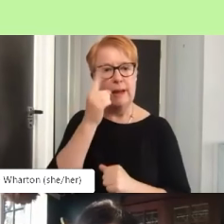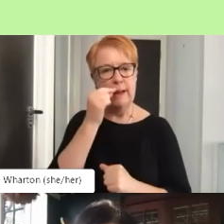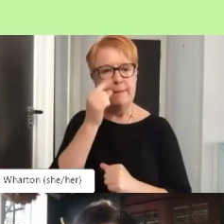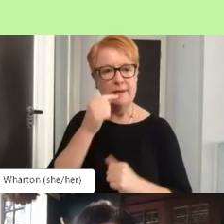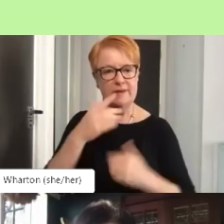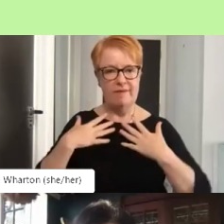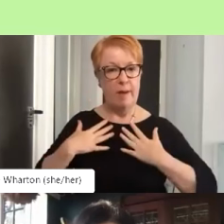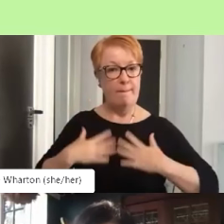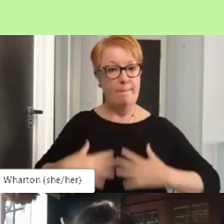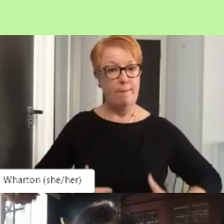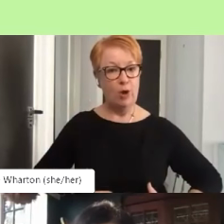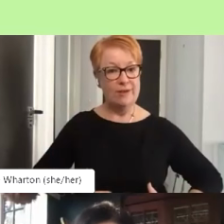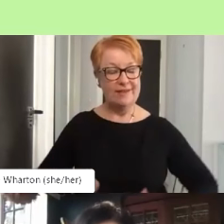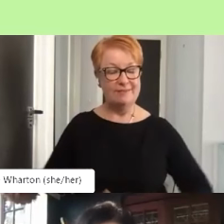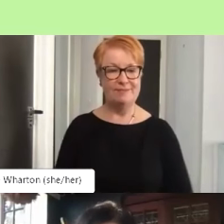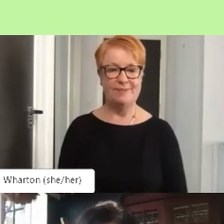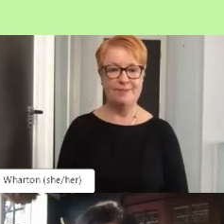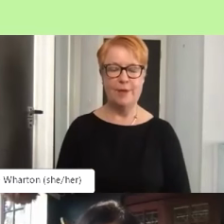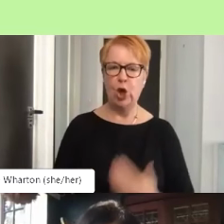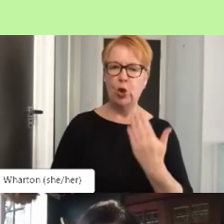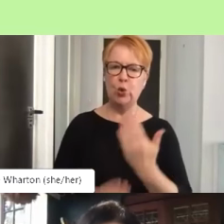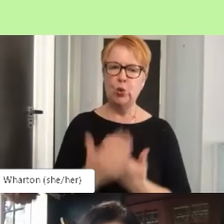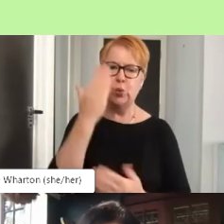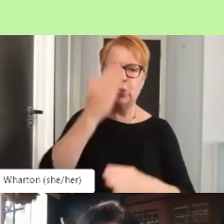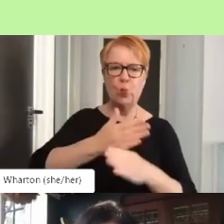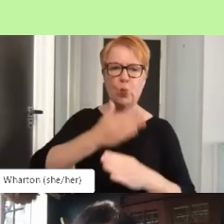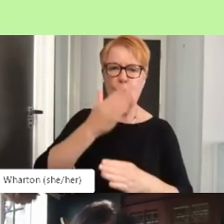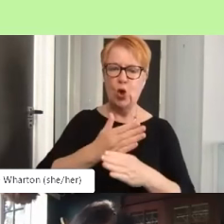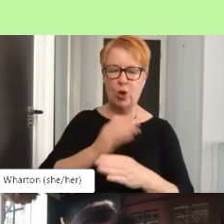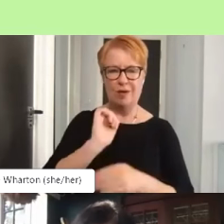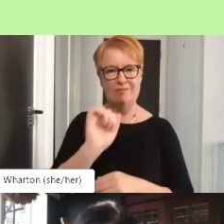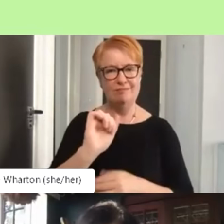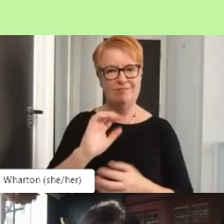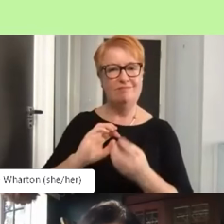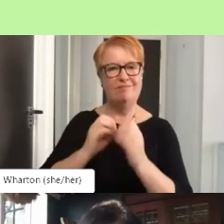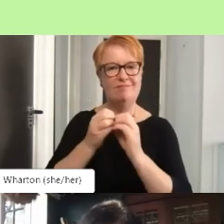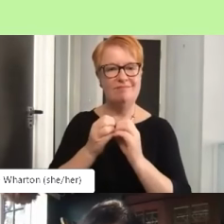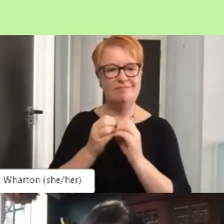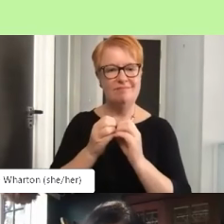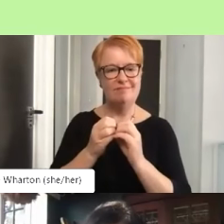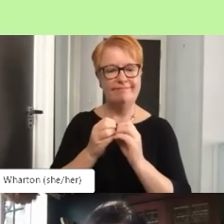Her new works also questioned the ways in which quote, “structures of power use athletes